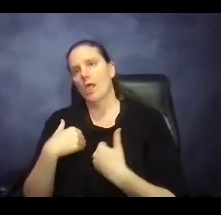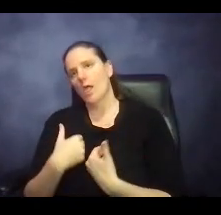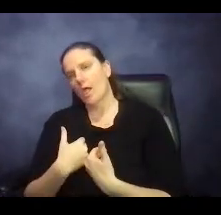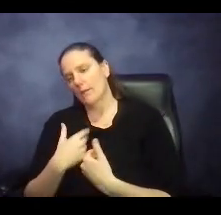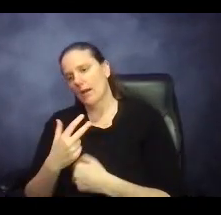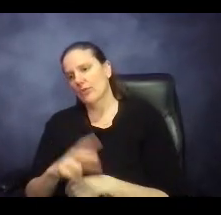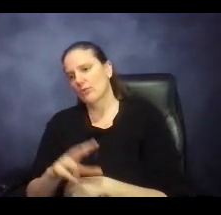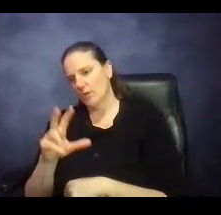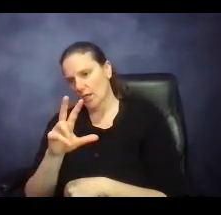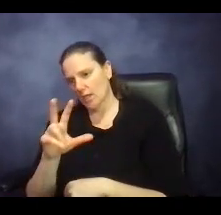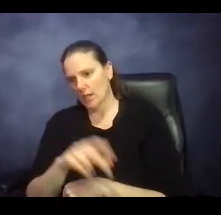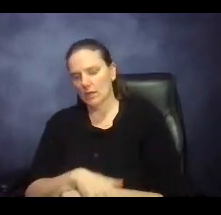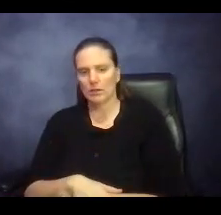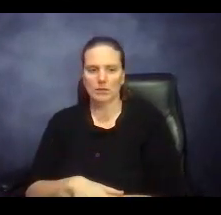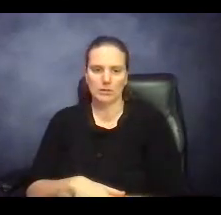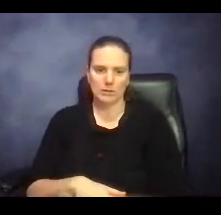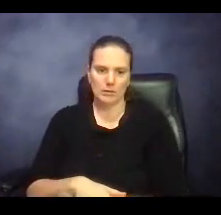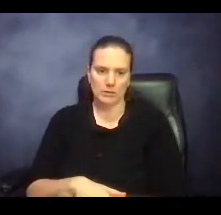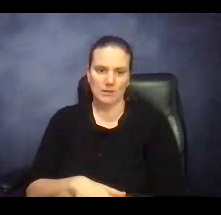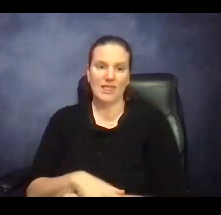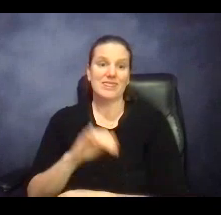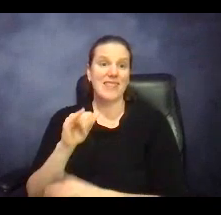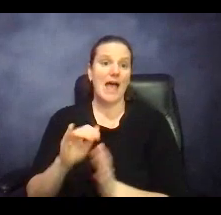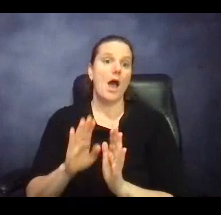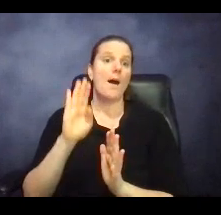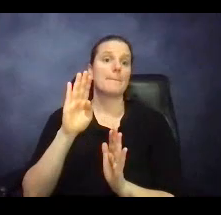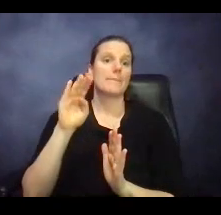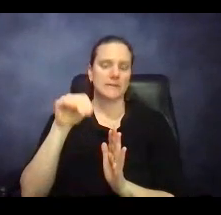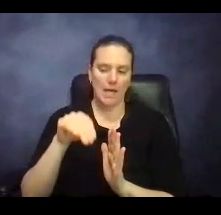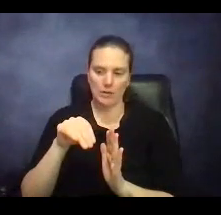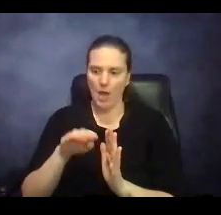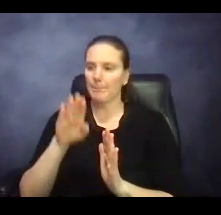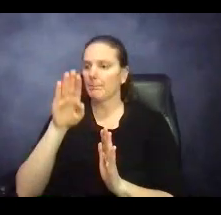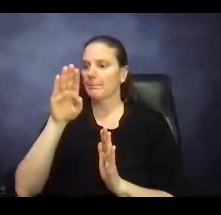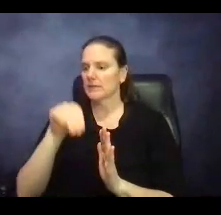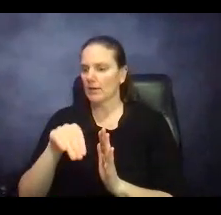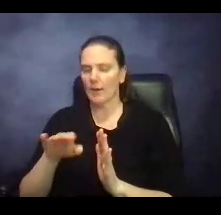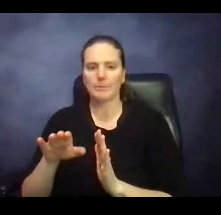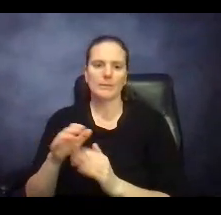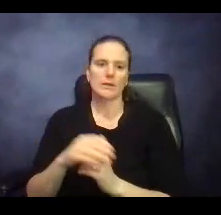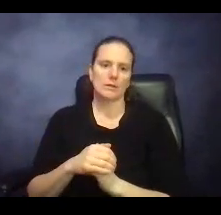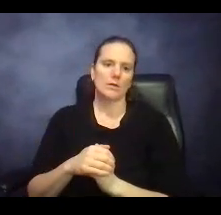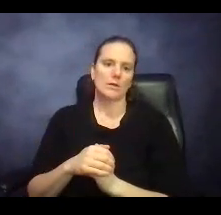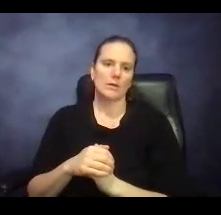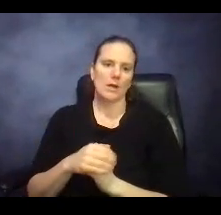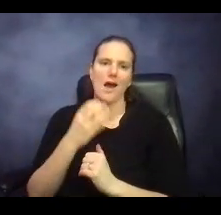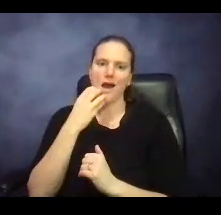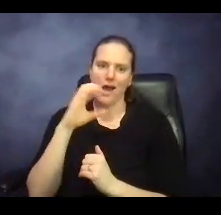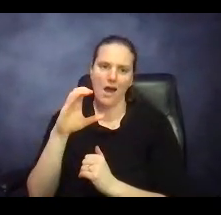So this, this bouncing around is why we get hot. One of the reasons we get hot flashes, especially